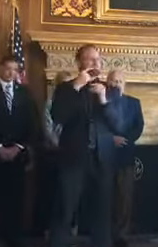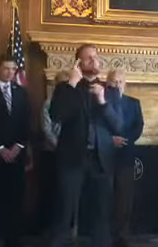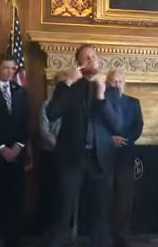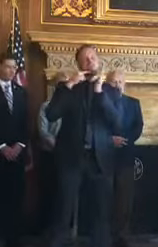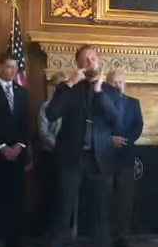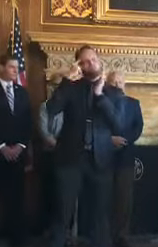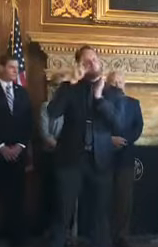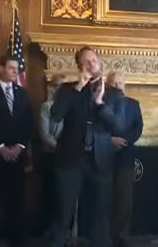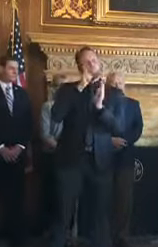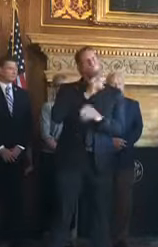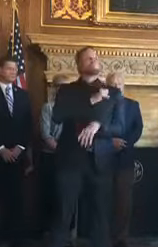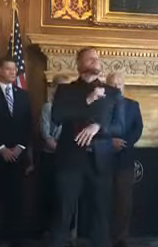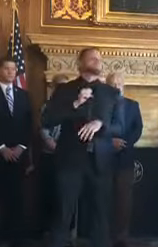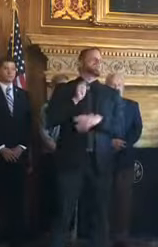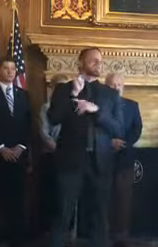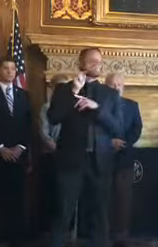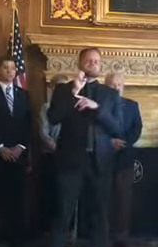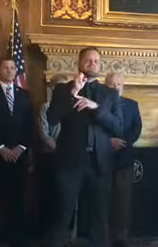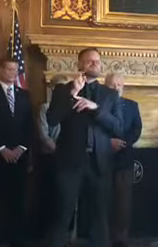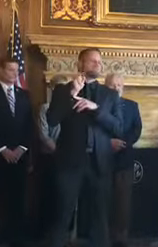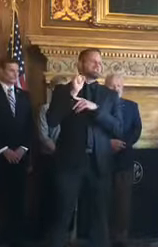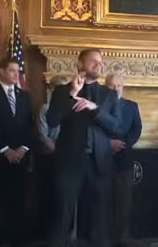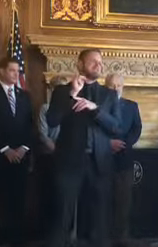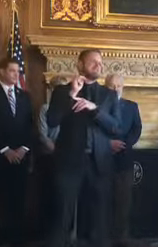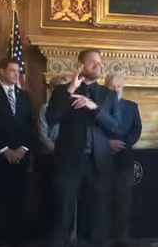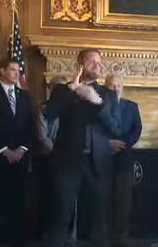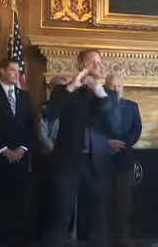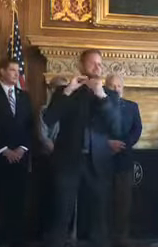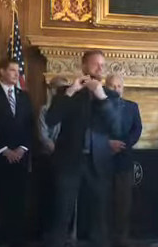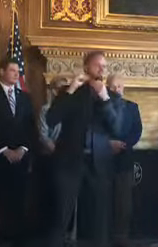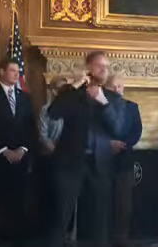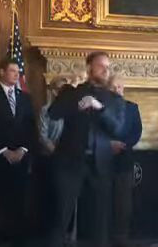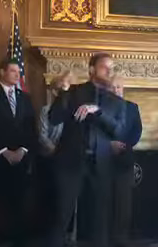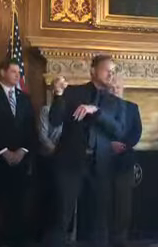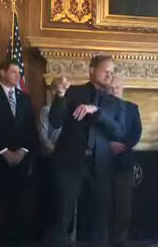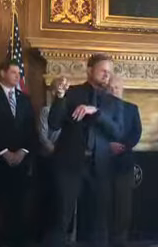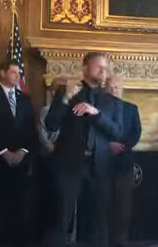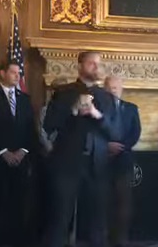are any questions from the media or anyone I will take those at the end.